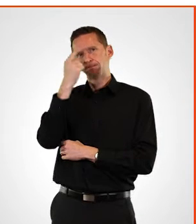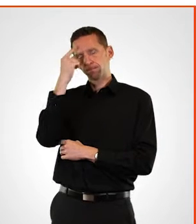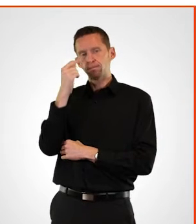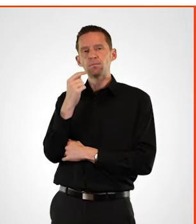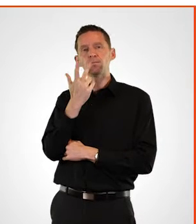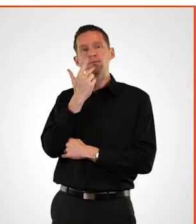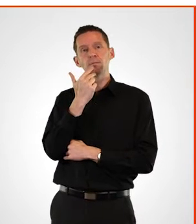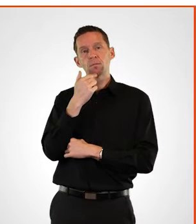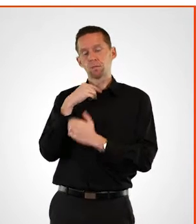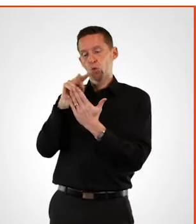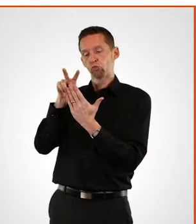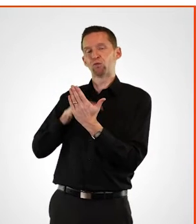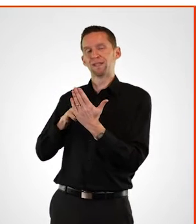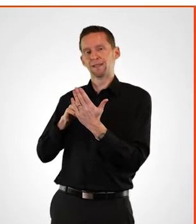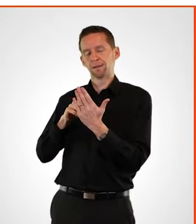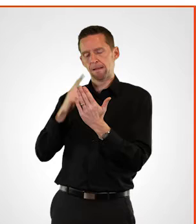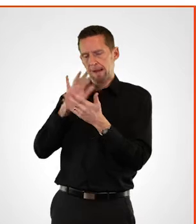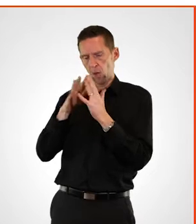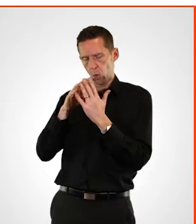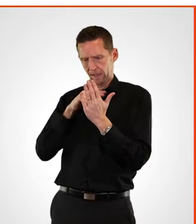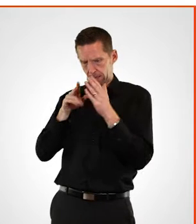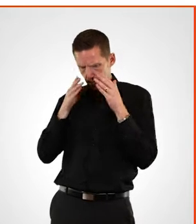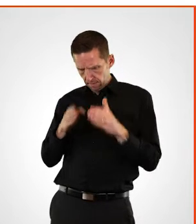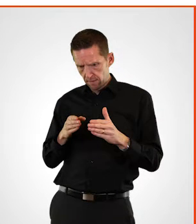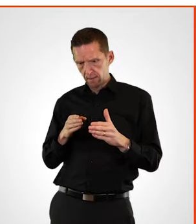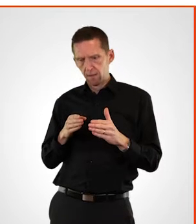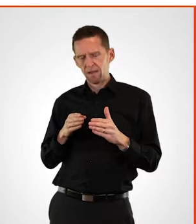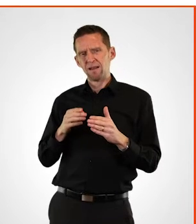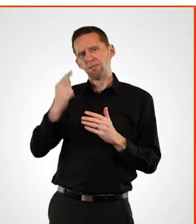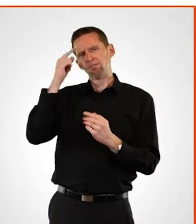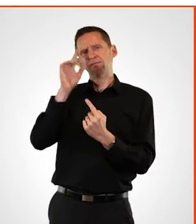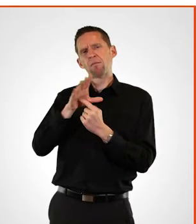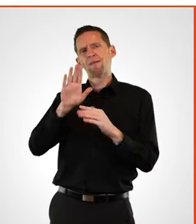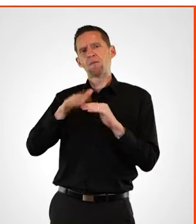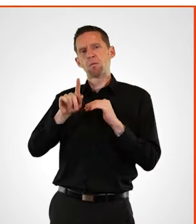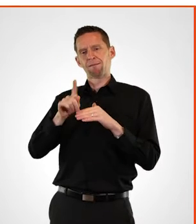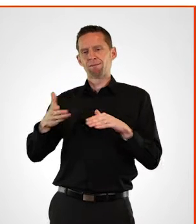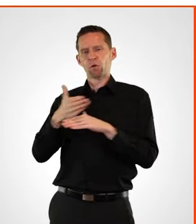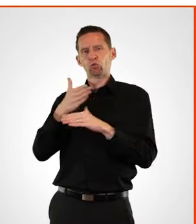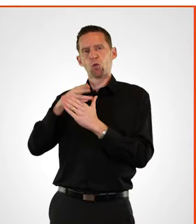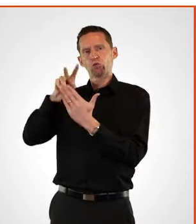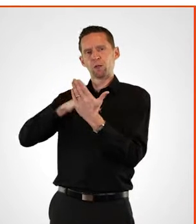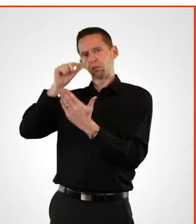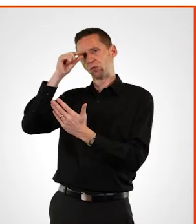is when we change our reading focus, we want to look at the functional reading objectives